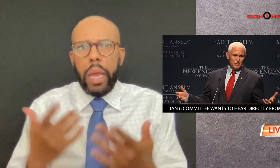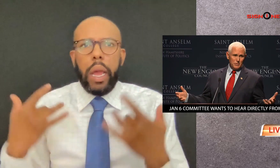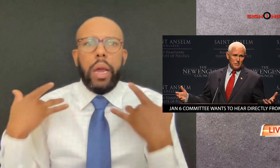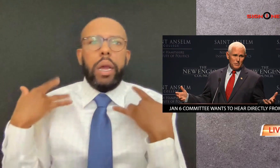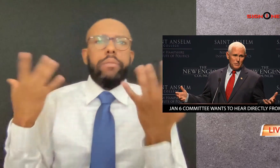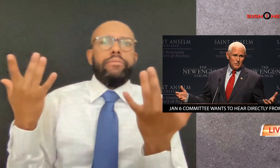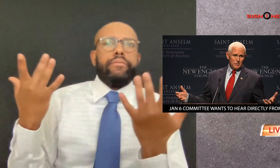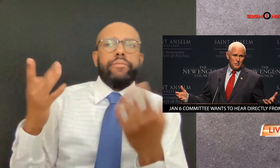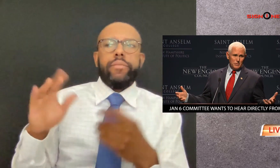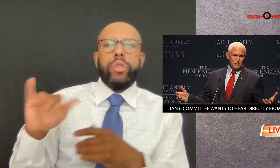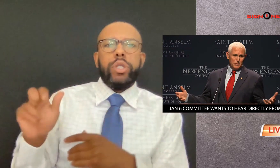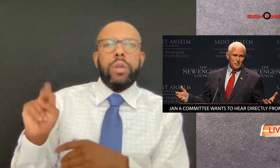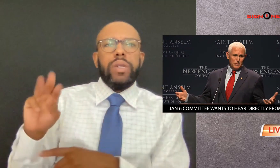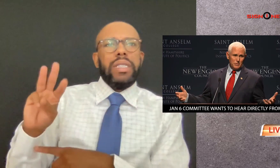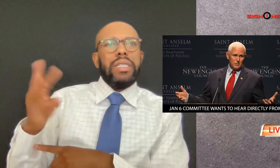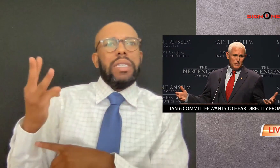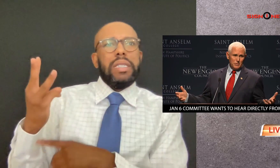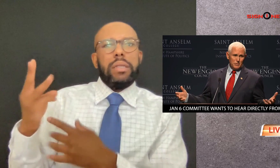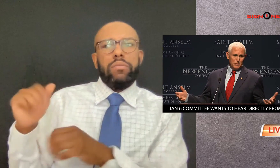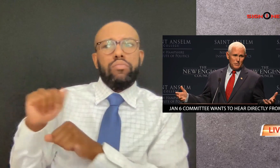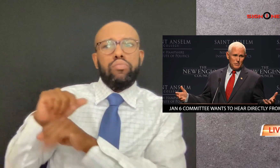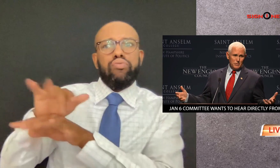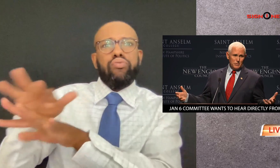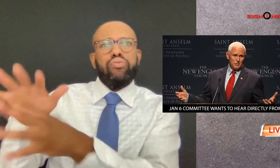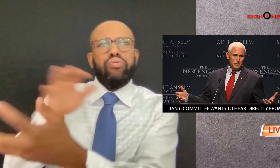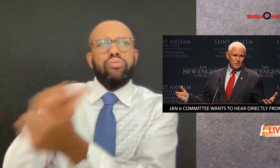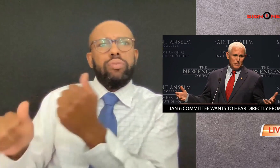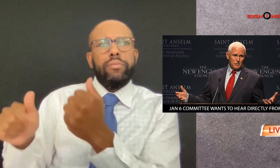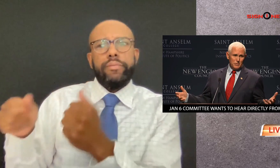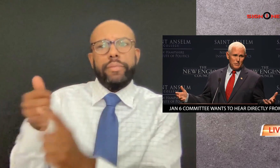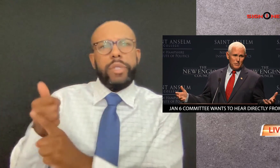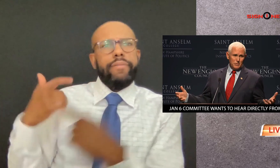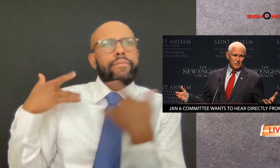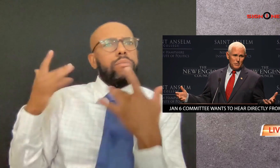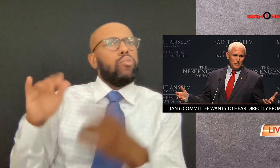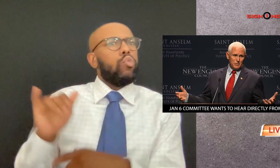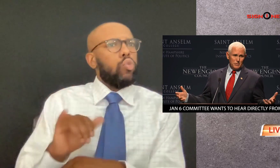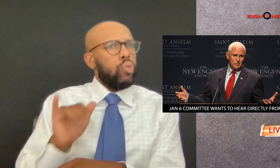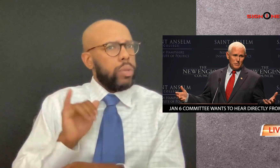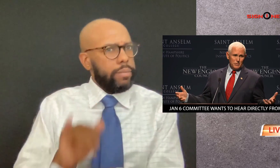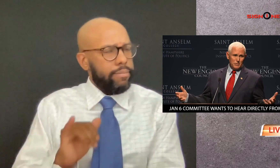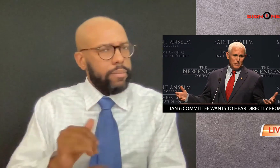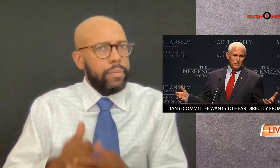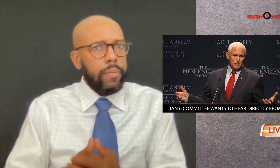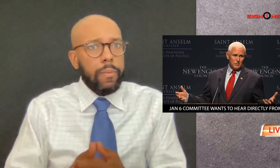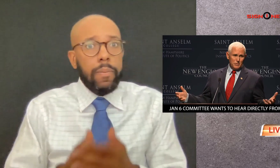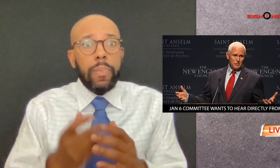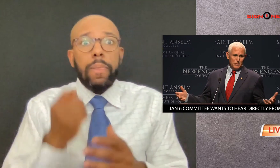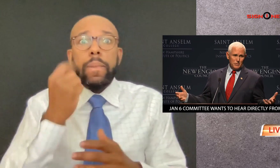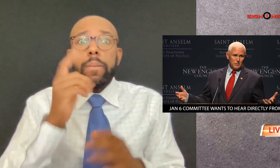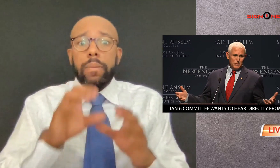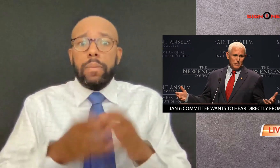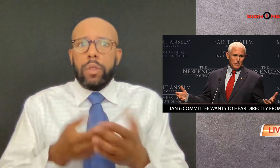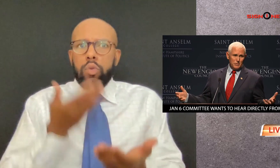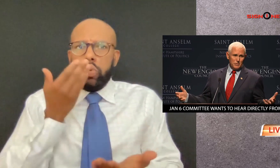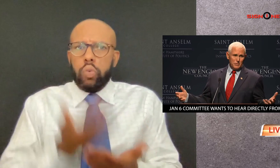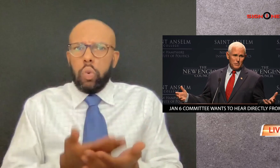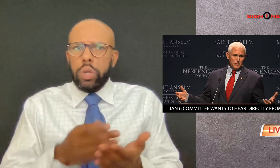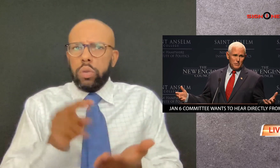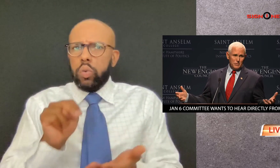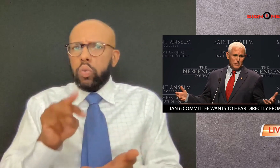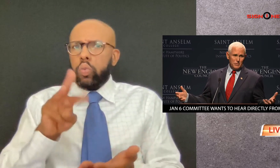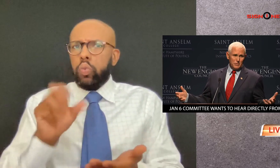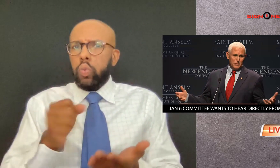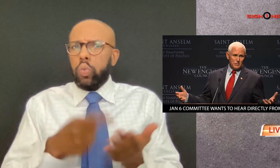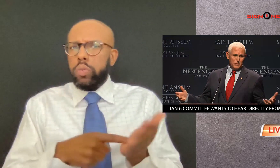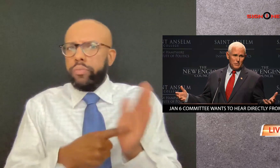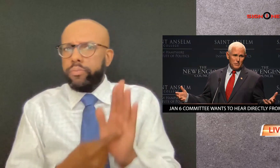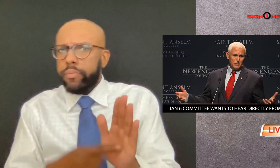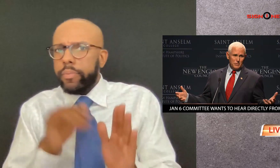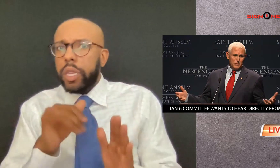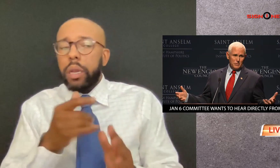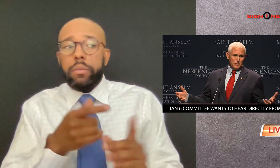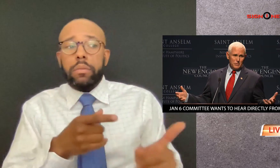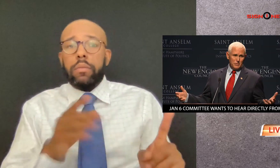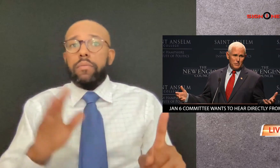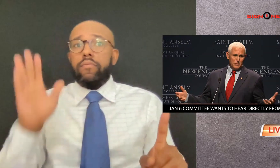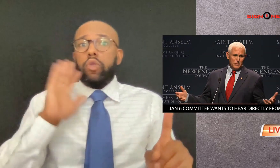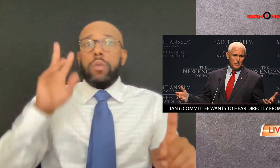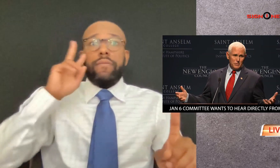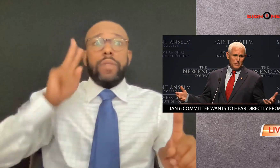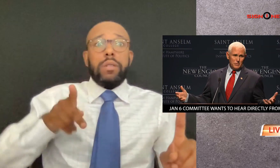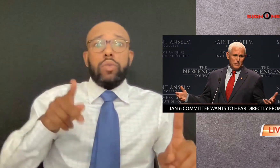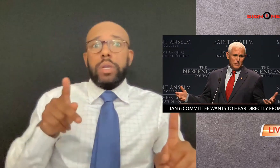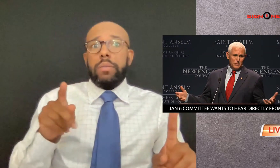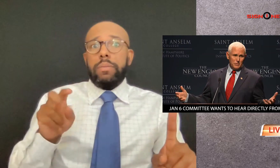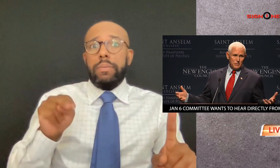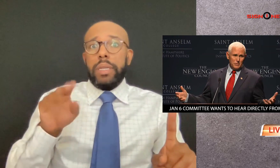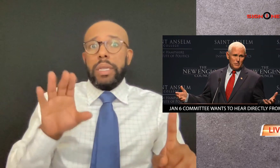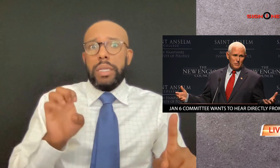and his negligence in stopping the mob that smashed its way into the Capitol